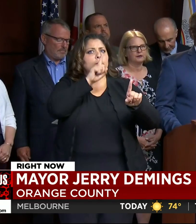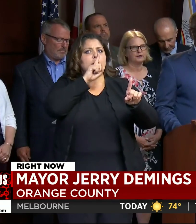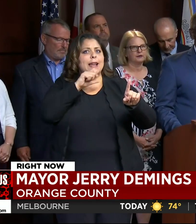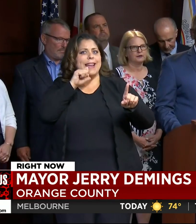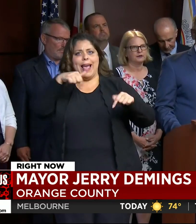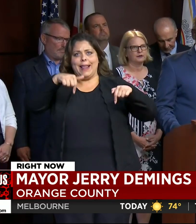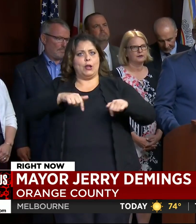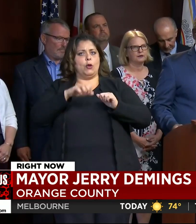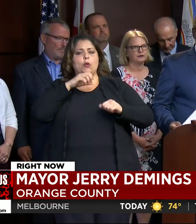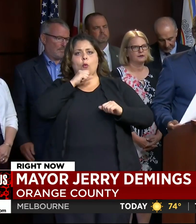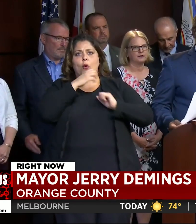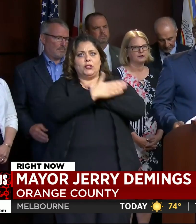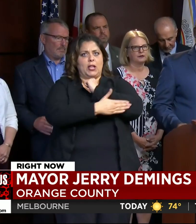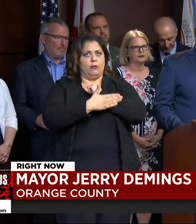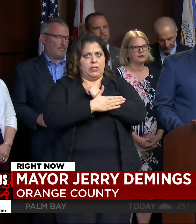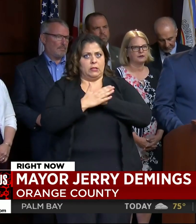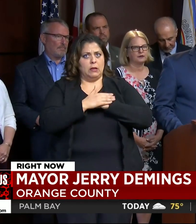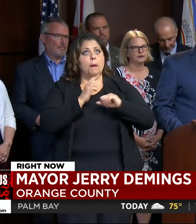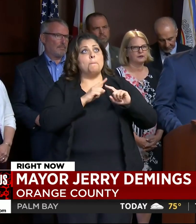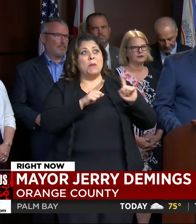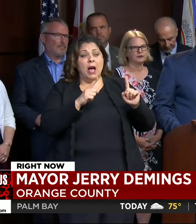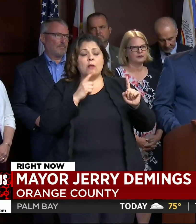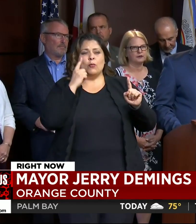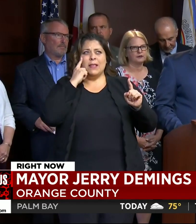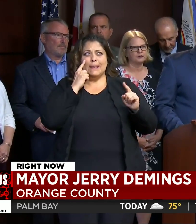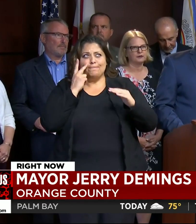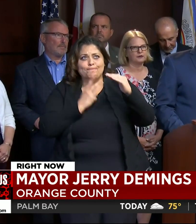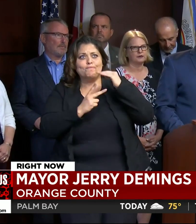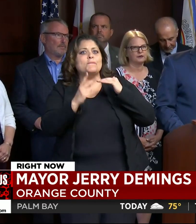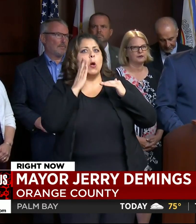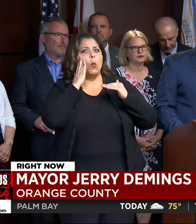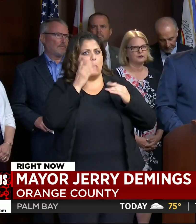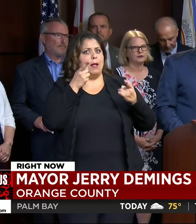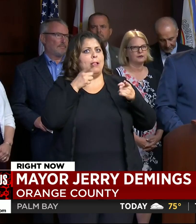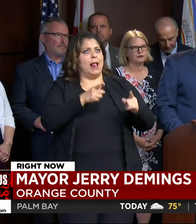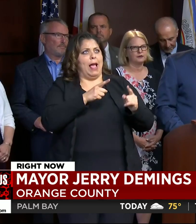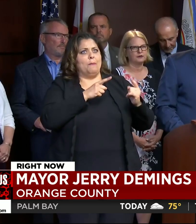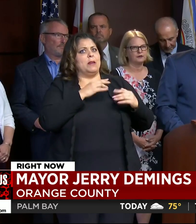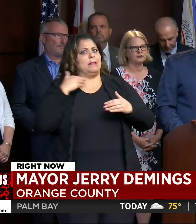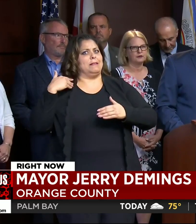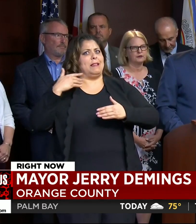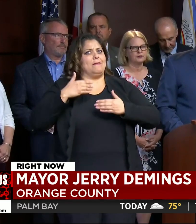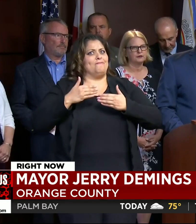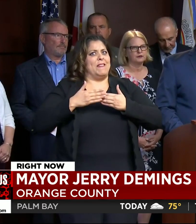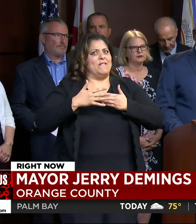30 FOLKS FOR THE NEXT TWO WEEKS. >> WITH TWO CASES IN FLORIDA BUT WELL OUTSIDE OF ORANGE COUNTY, WITH TWO CASES IN FLORIDA BUT WELL OUTSIDE OF ORANGE COUNTY, WE BELIEVE IT IS A MATTER OF WELL OUTSIDE OF ORANGE COUNTY, WE BELIEVE IT IS A MATTER OF TIME BEFORE WE HAVE A CASE RIGHT